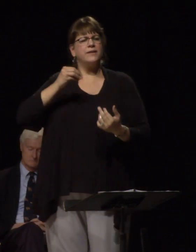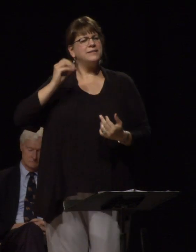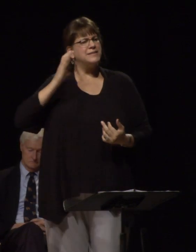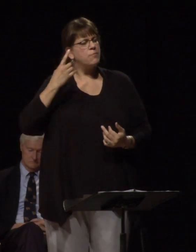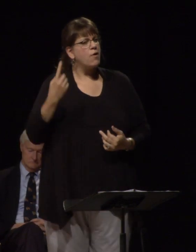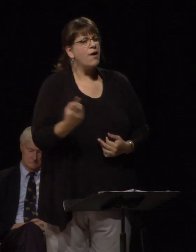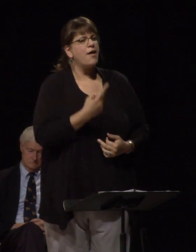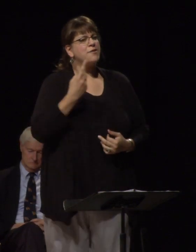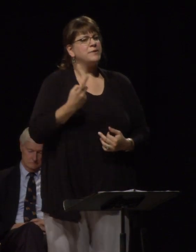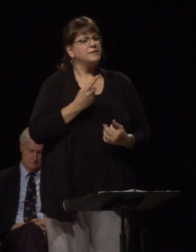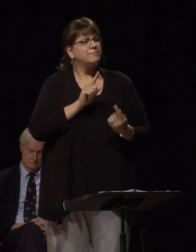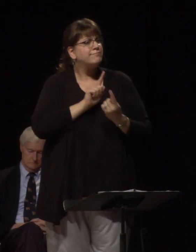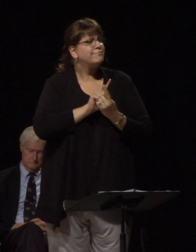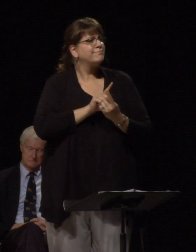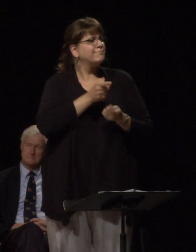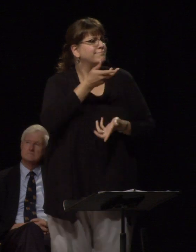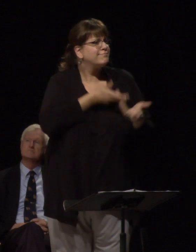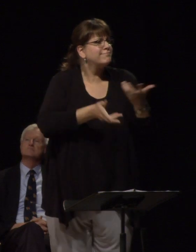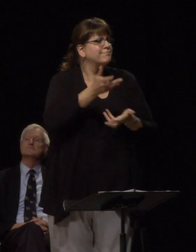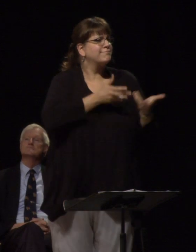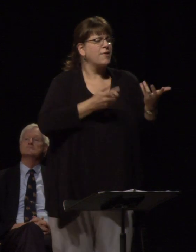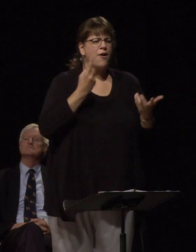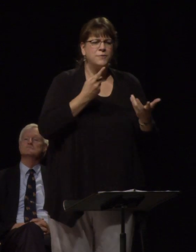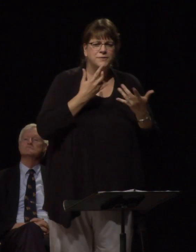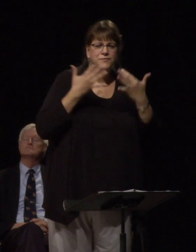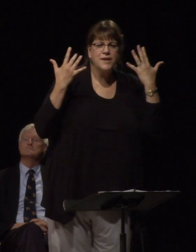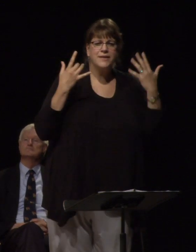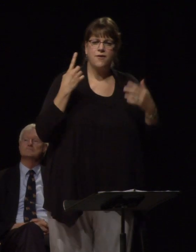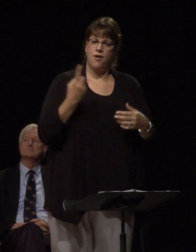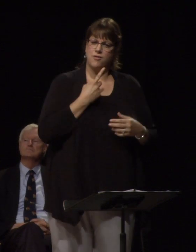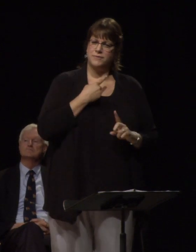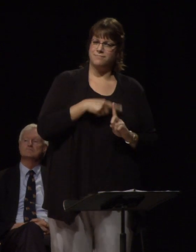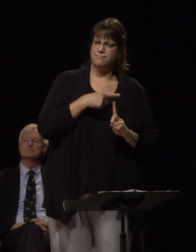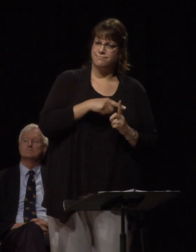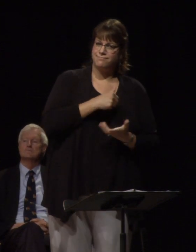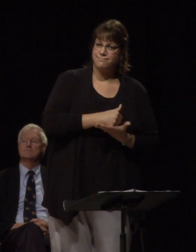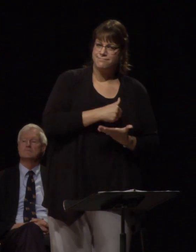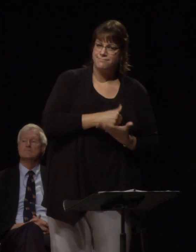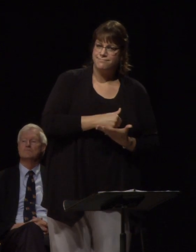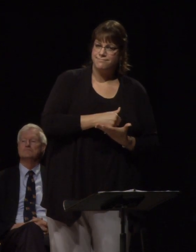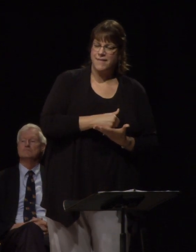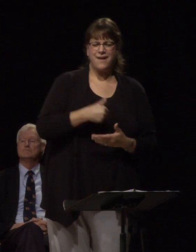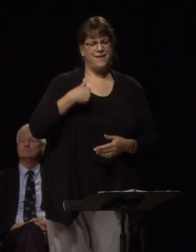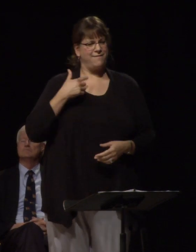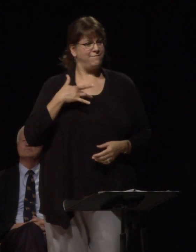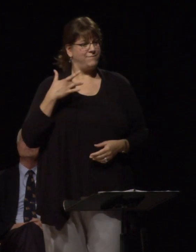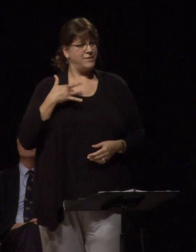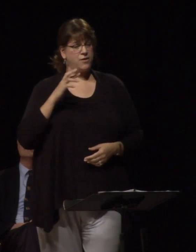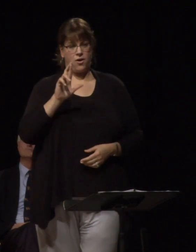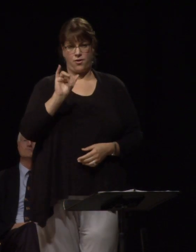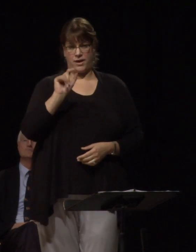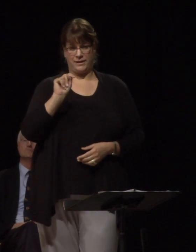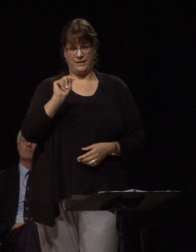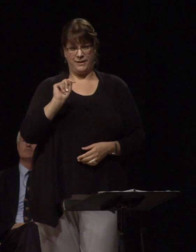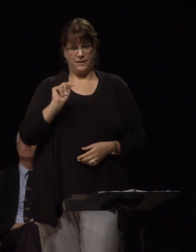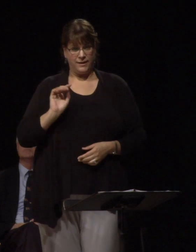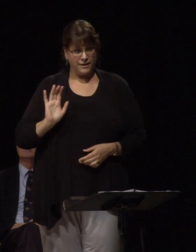PLEASANT AND HELPFUL. I BELIEVE THAT THE STAFF AND FACULTY AT RIT ARE AMONG THE MOST COOPERATIVE AND FRIENDLY